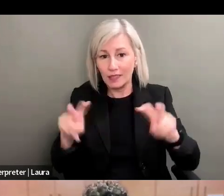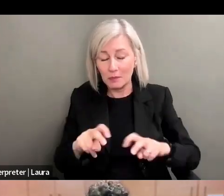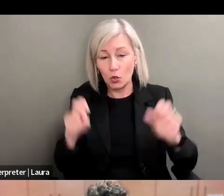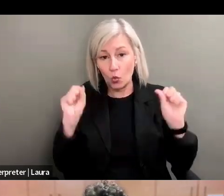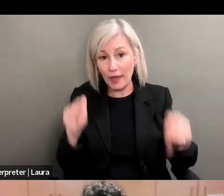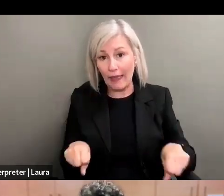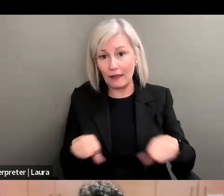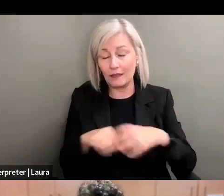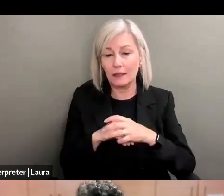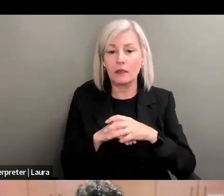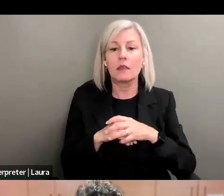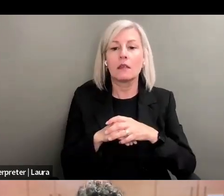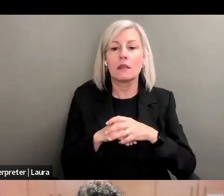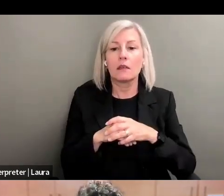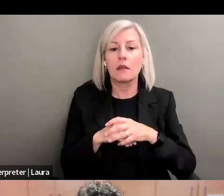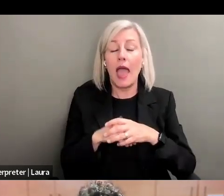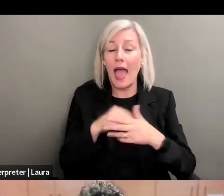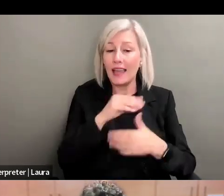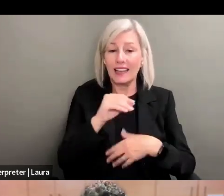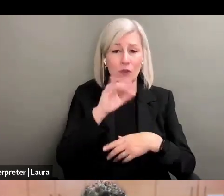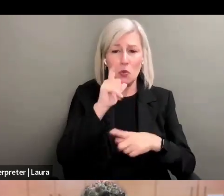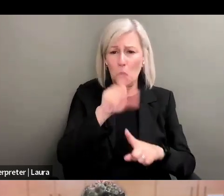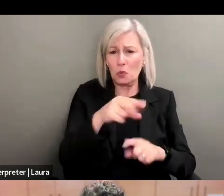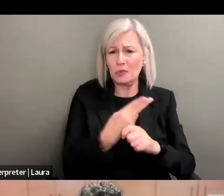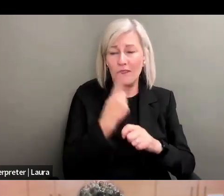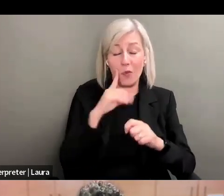And even if you don't necessarily use it for your eval that you're completing, it